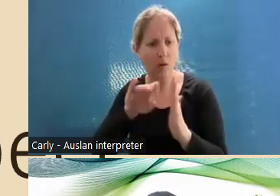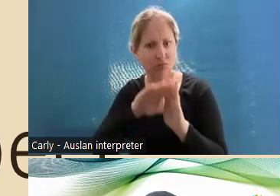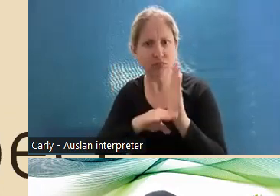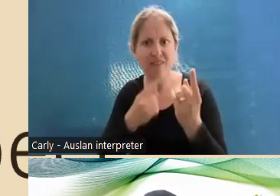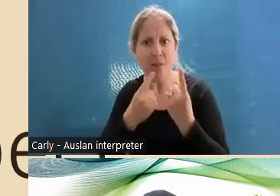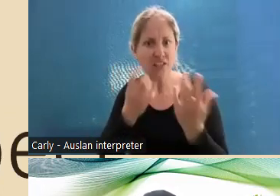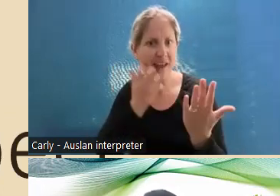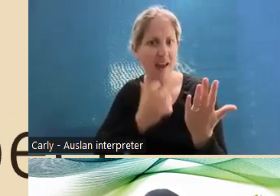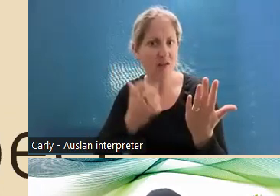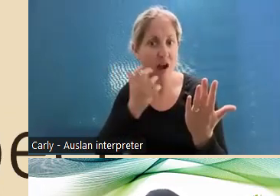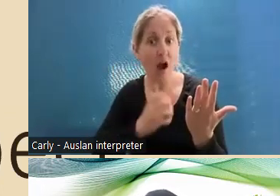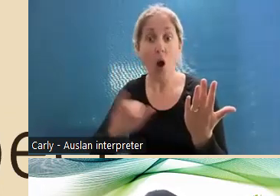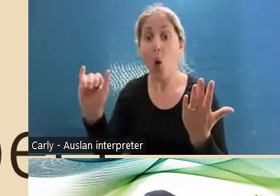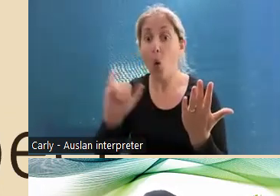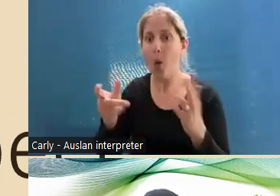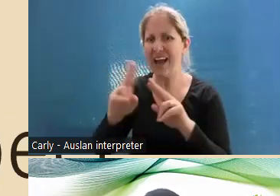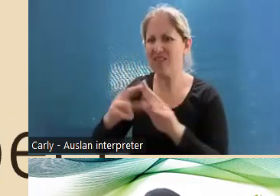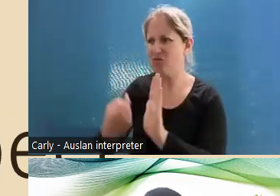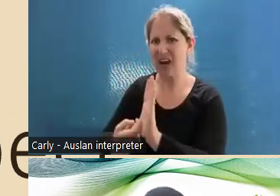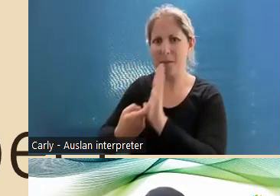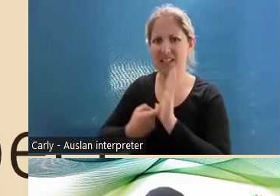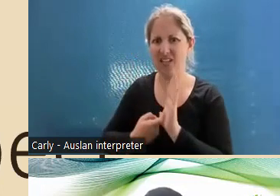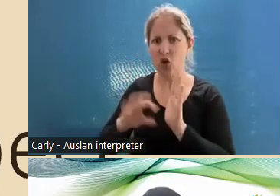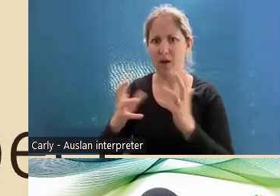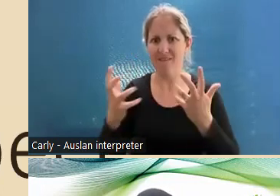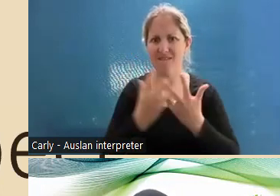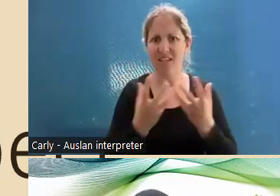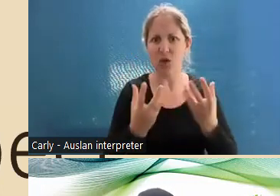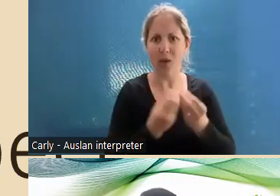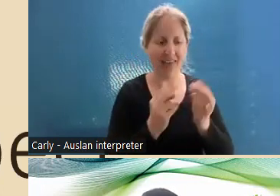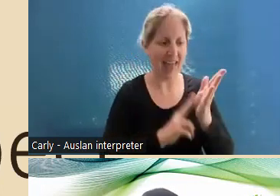or the recommendation is inconsistent with the NDIAs operational guidelines.